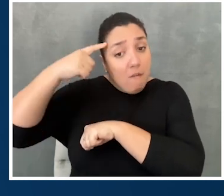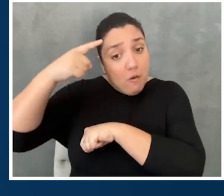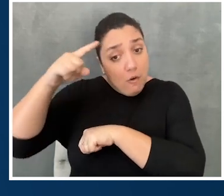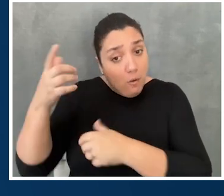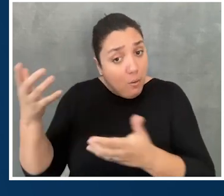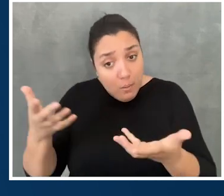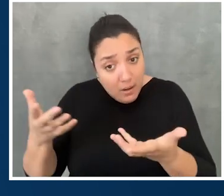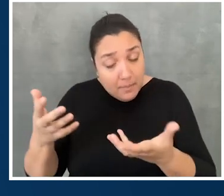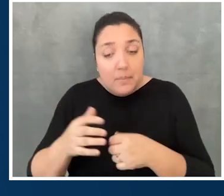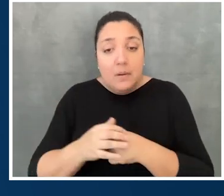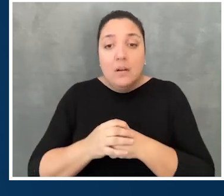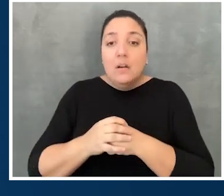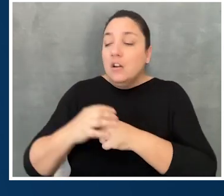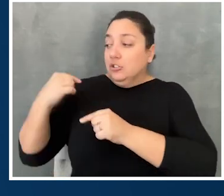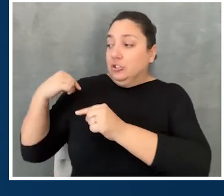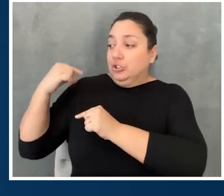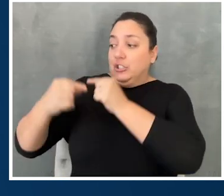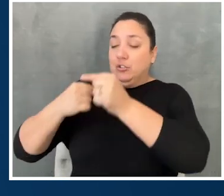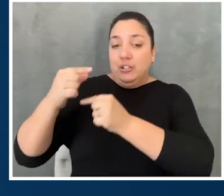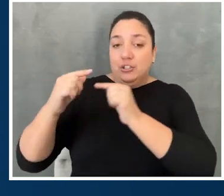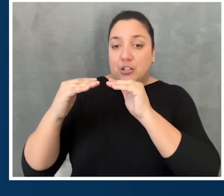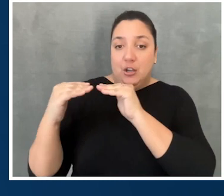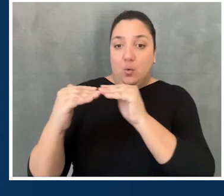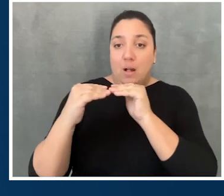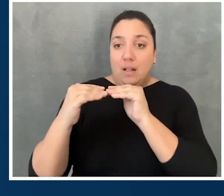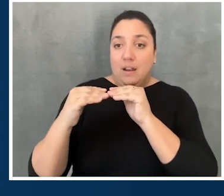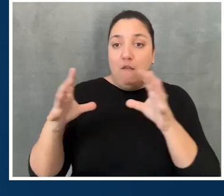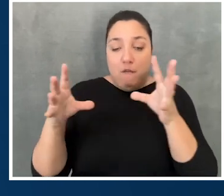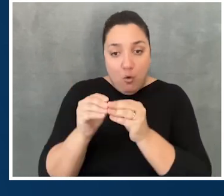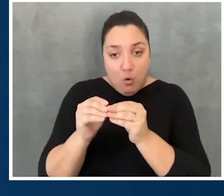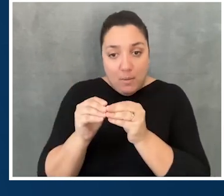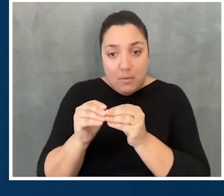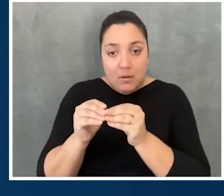that Generation Equality Forum, which was convened by UN women